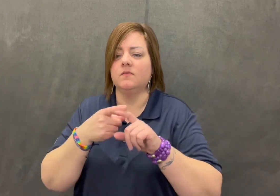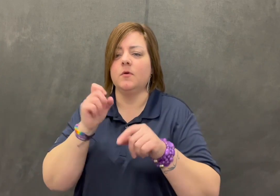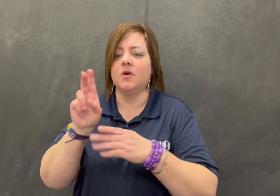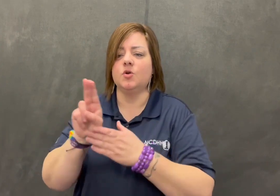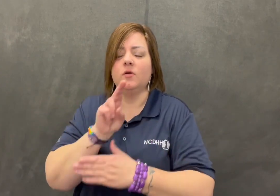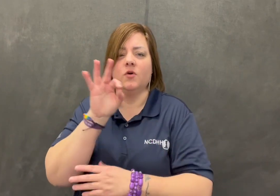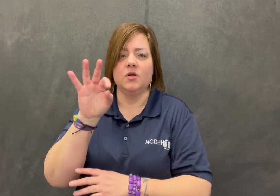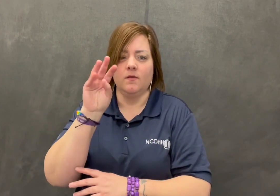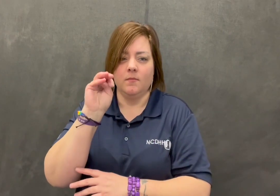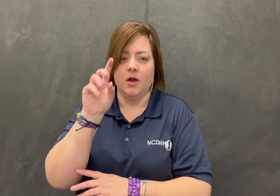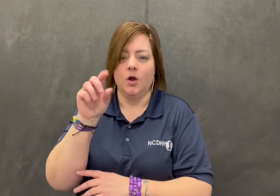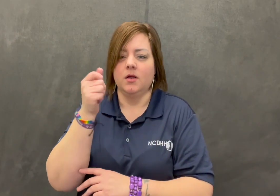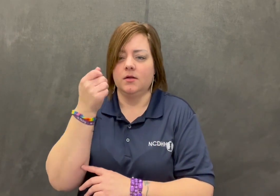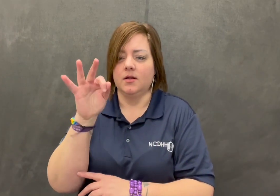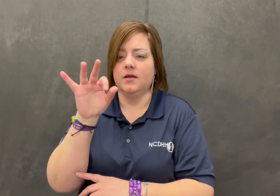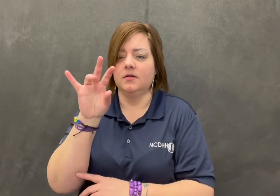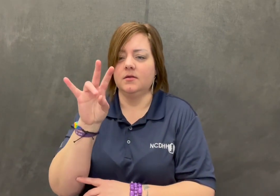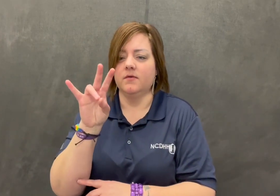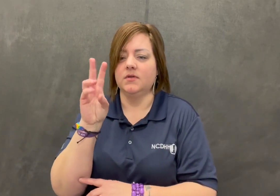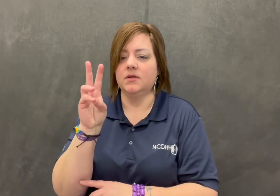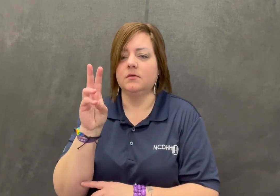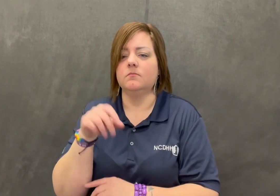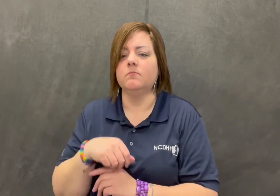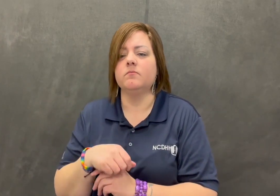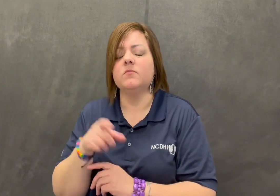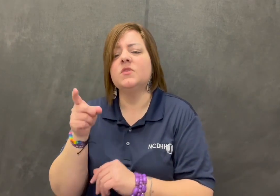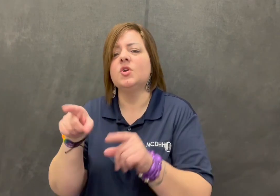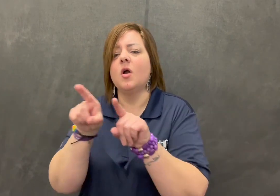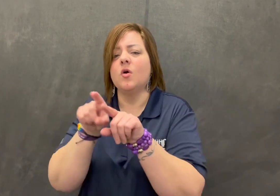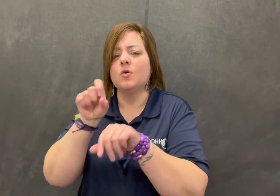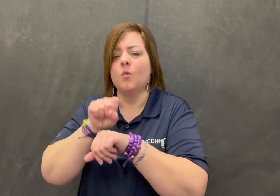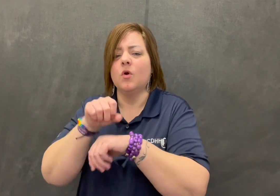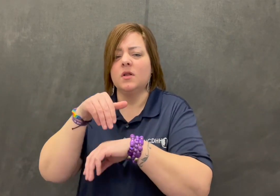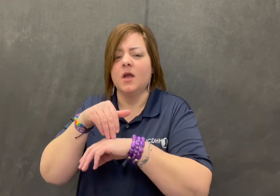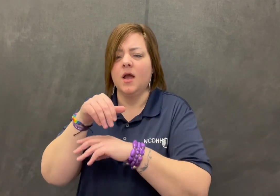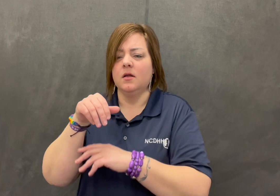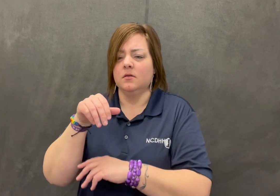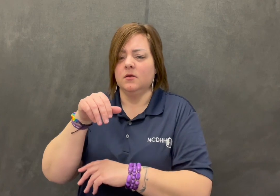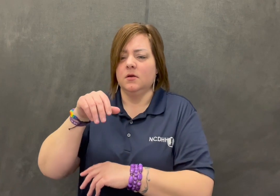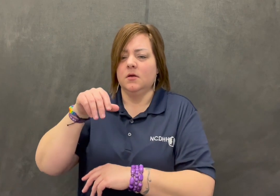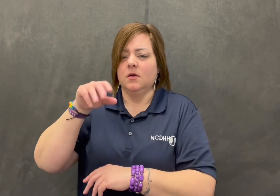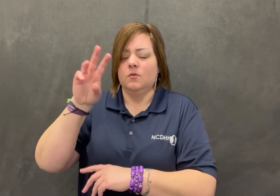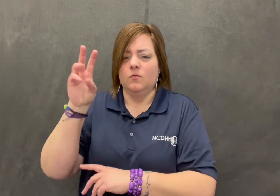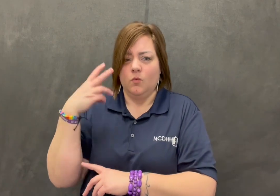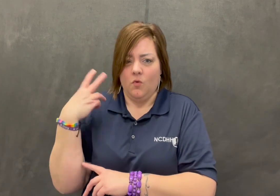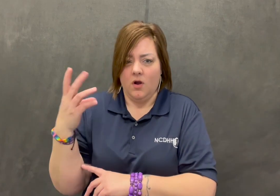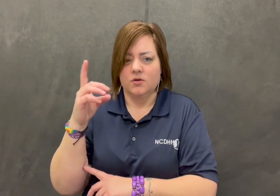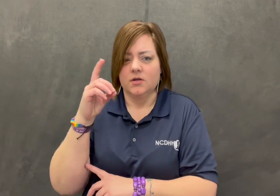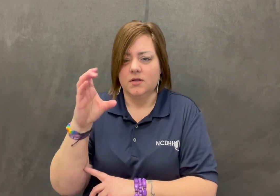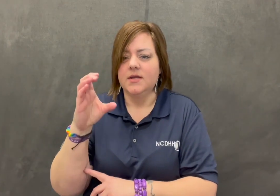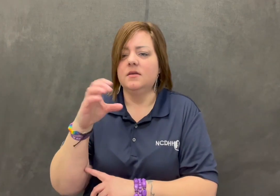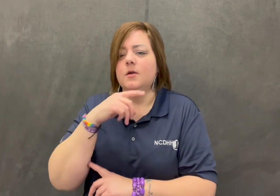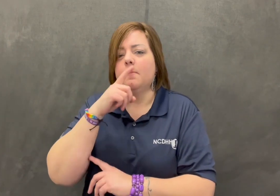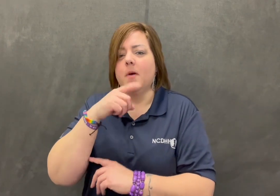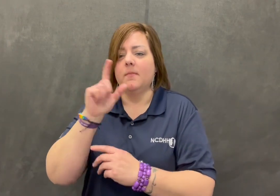science from the University of Maryland in 1976. She then worked at the Washington DC